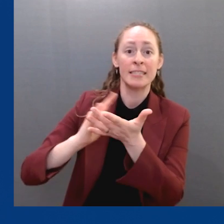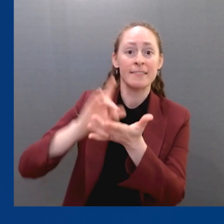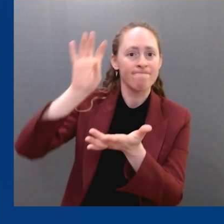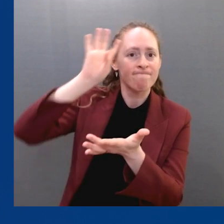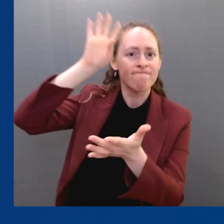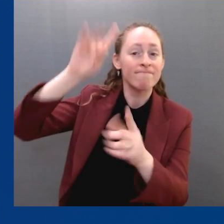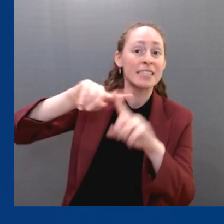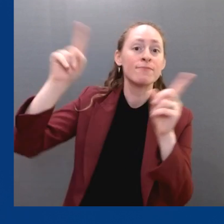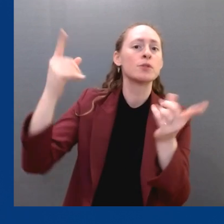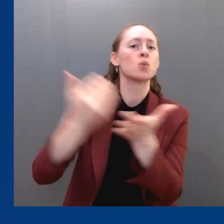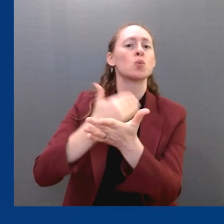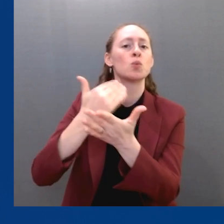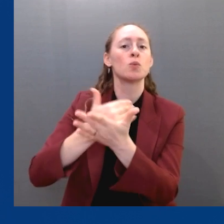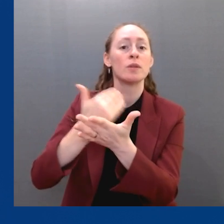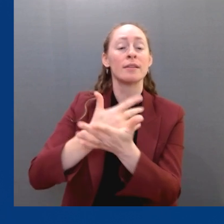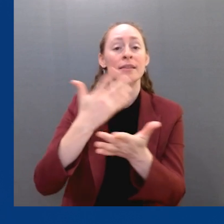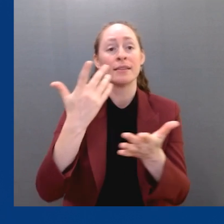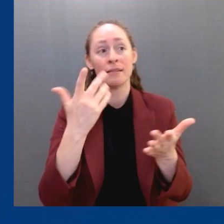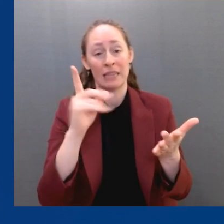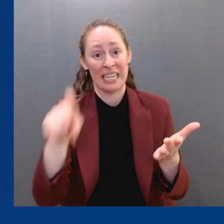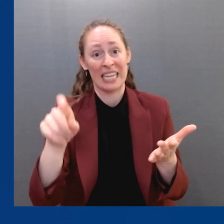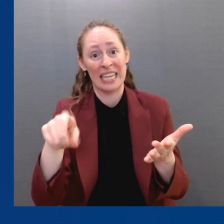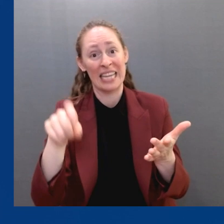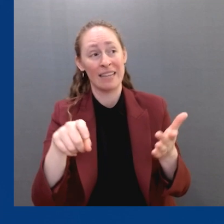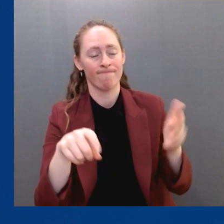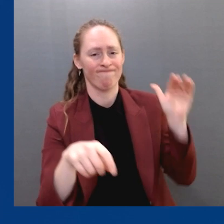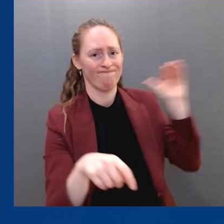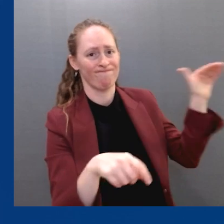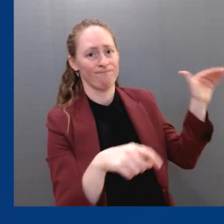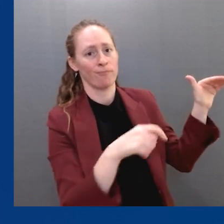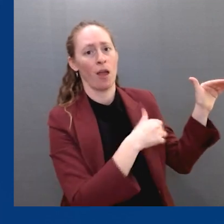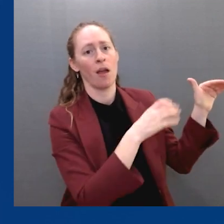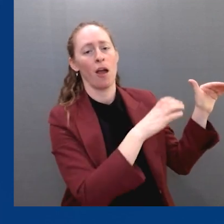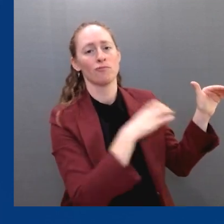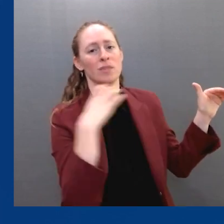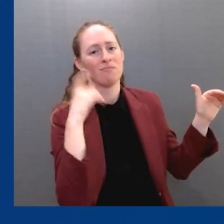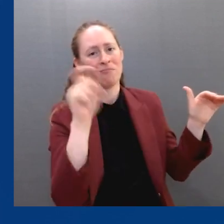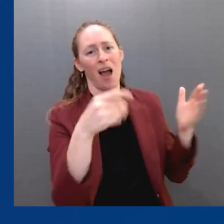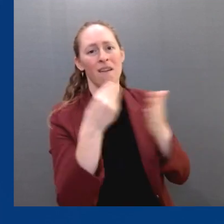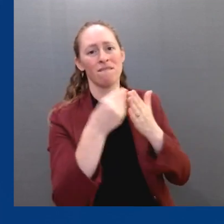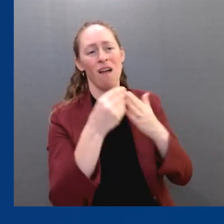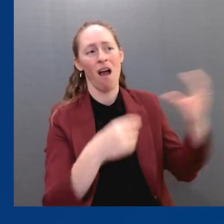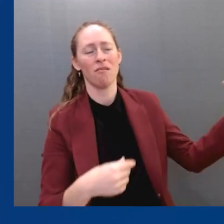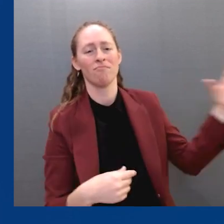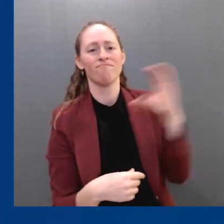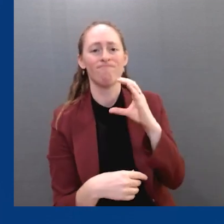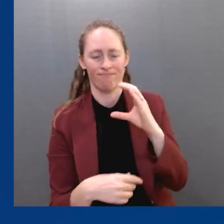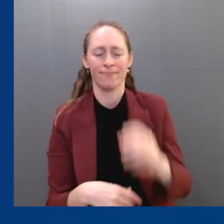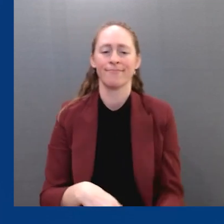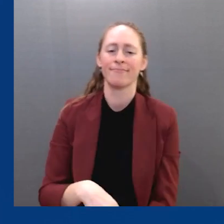I'll stop there and back to you, Dr. Jha. Dr. Jha: Great. Thank you. Thank you, Tony. Thank you, Rochelle. So let's open up to Q&A